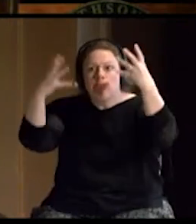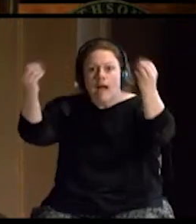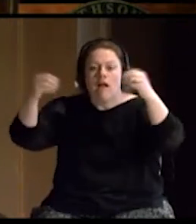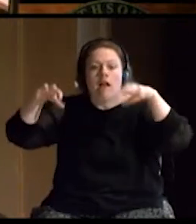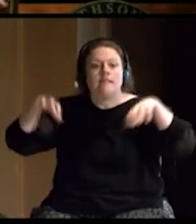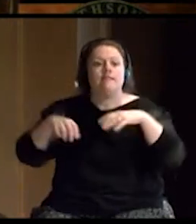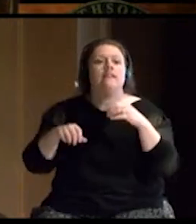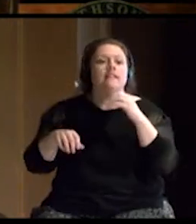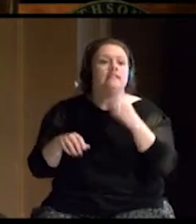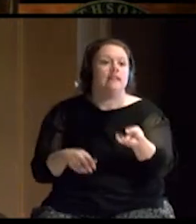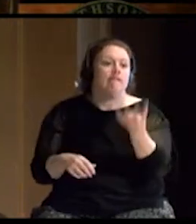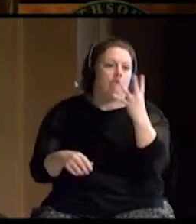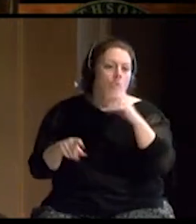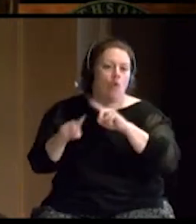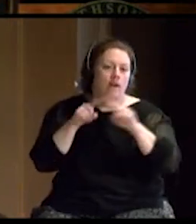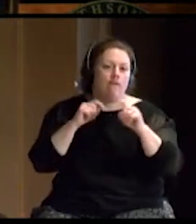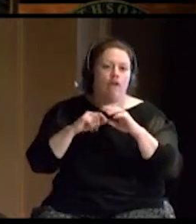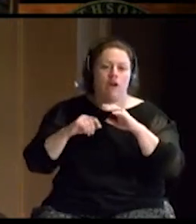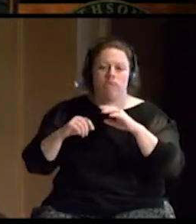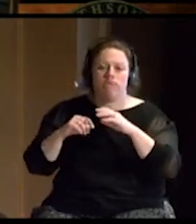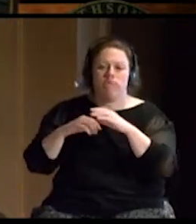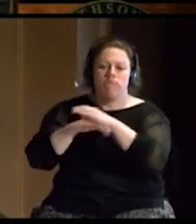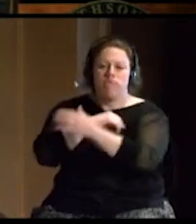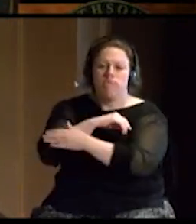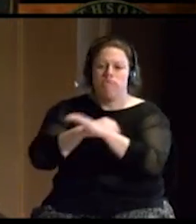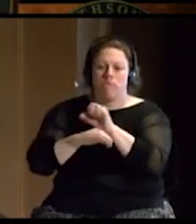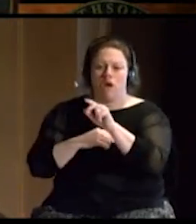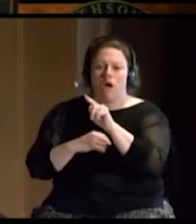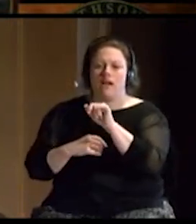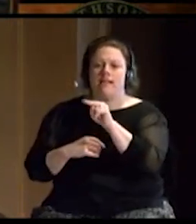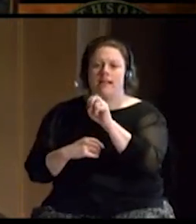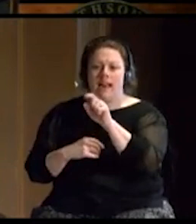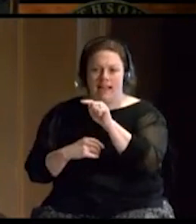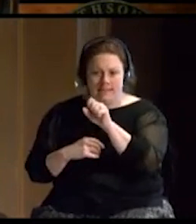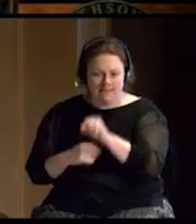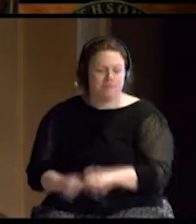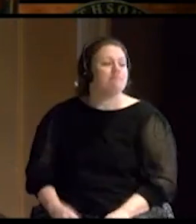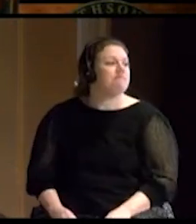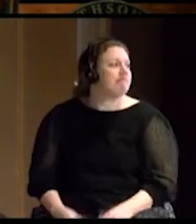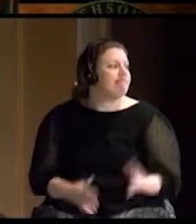to give his presentation. (audience applauding)